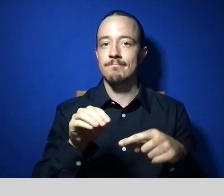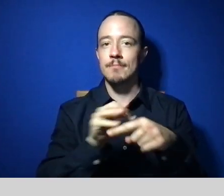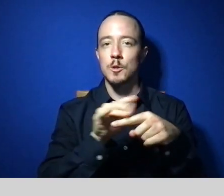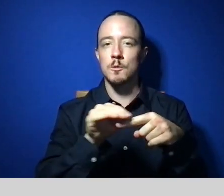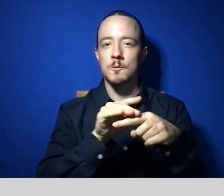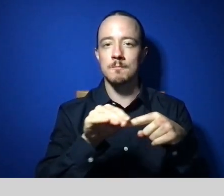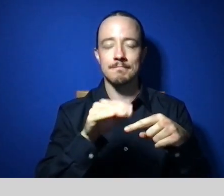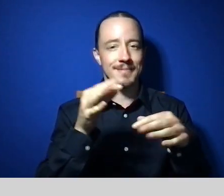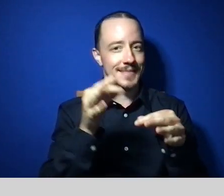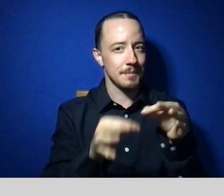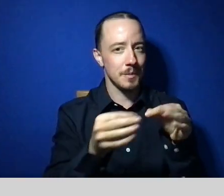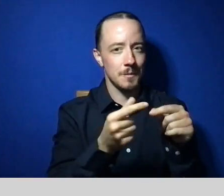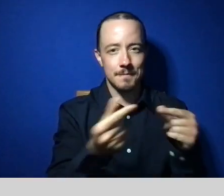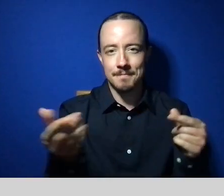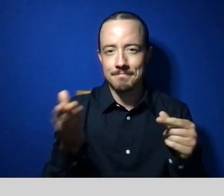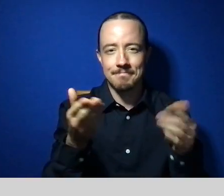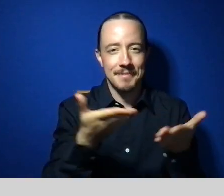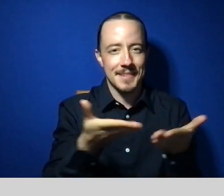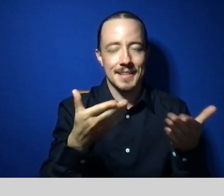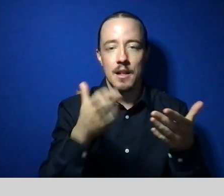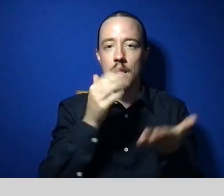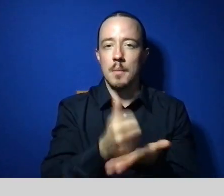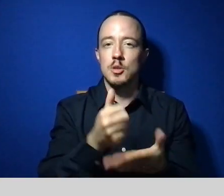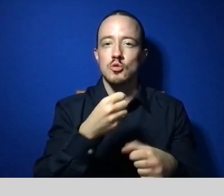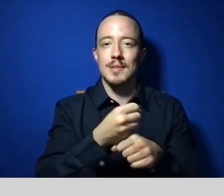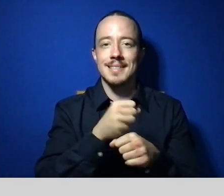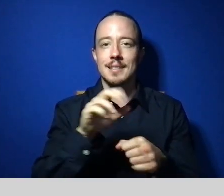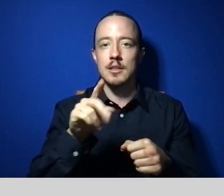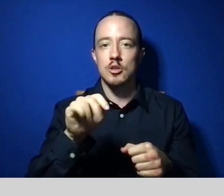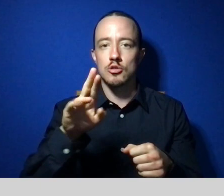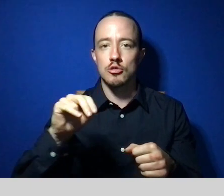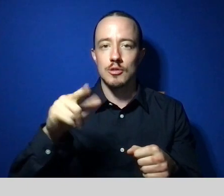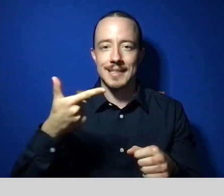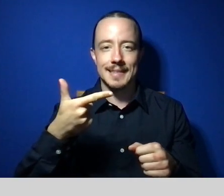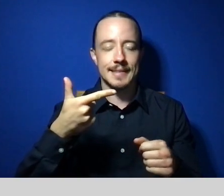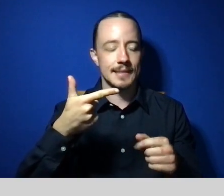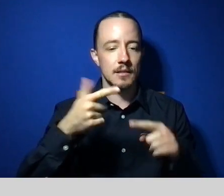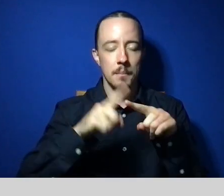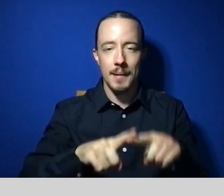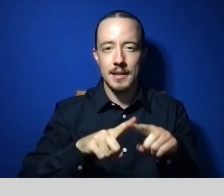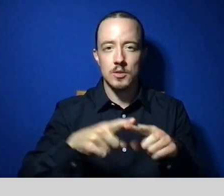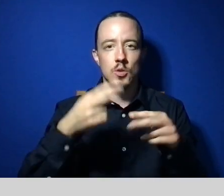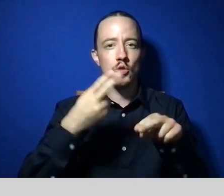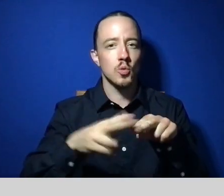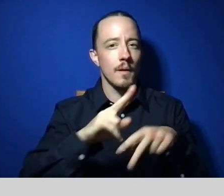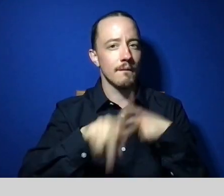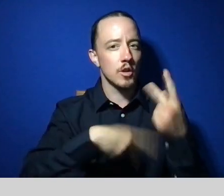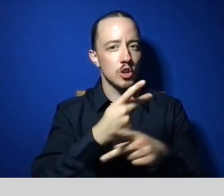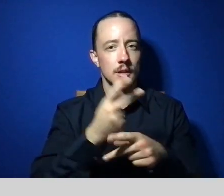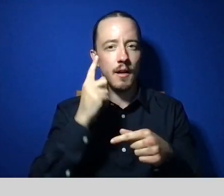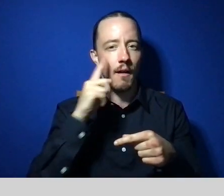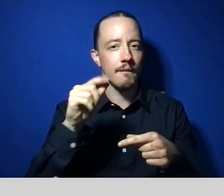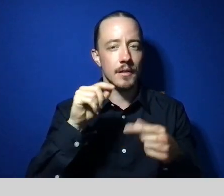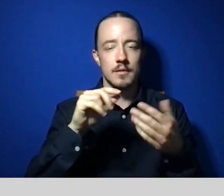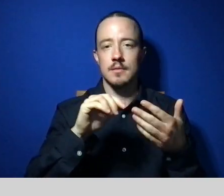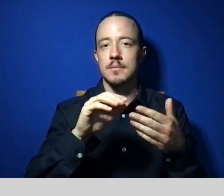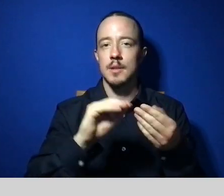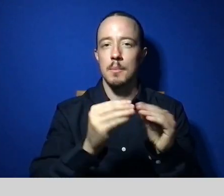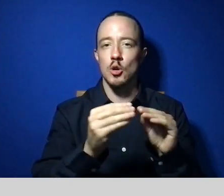that helps you create string based shortened versions of numeric identifiers. I'll do a quick demonstration of what that looks like.